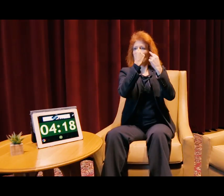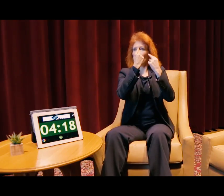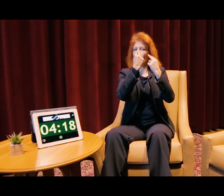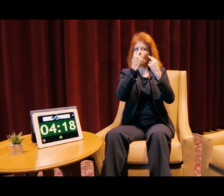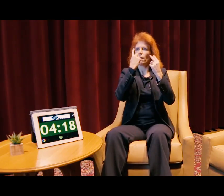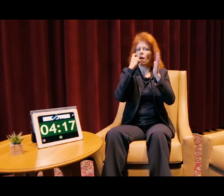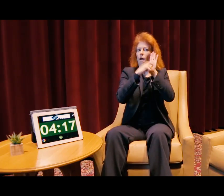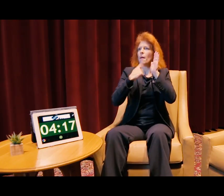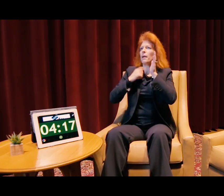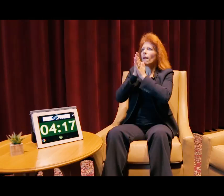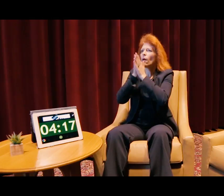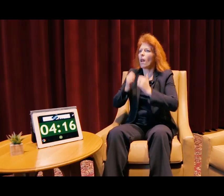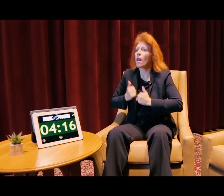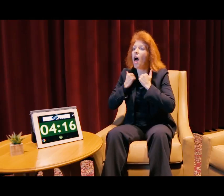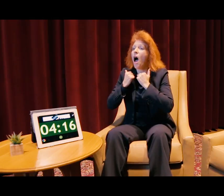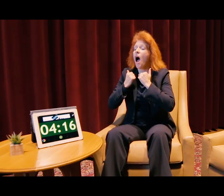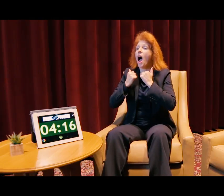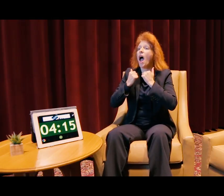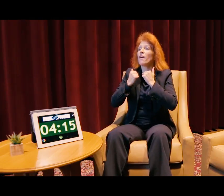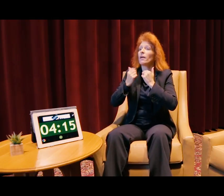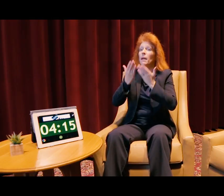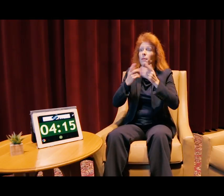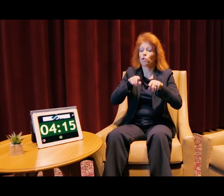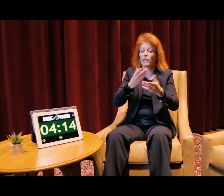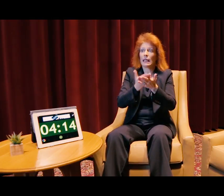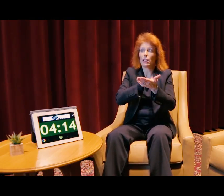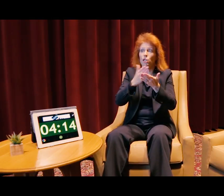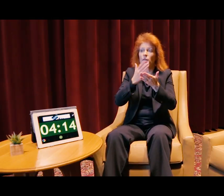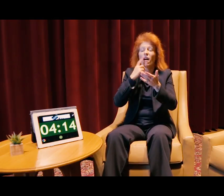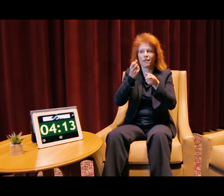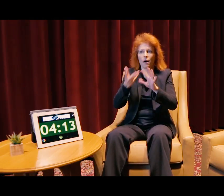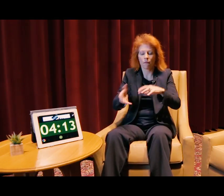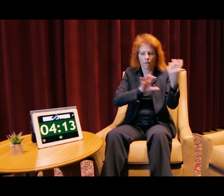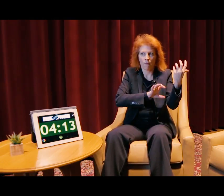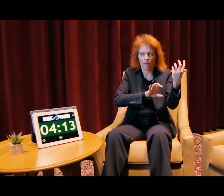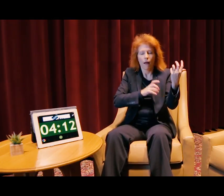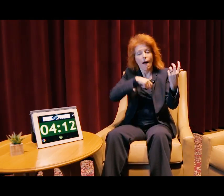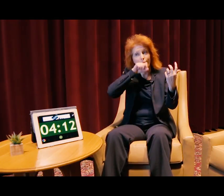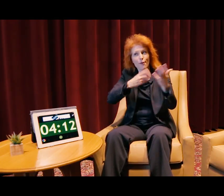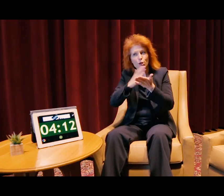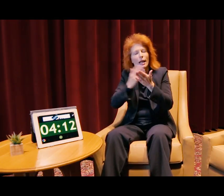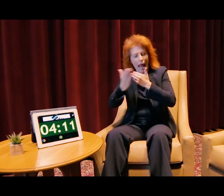and whether it's the disasters I create in the kitchen, but I do love to cook despite those disasters,